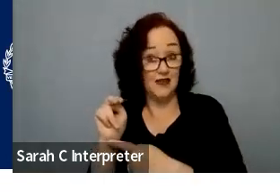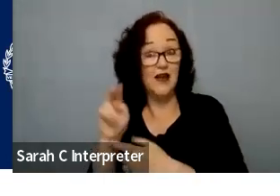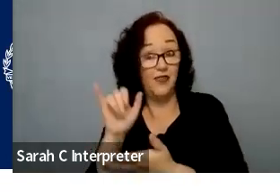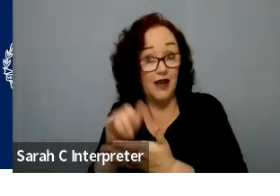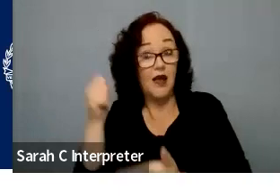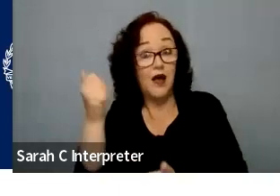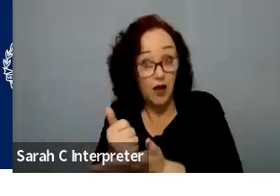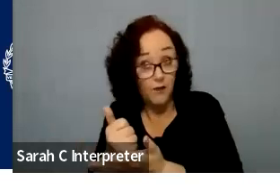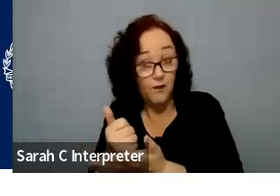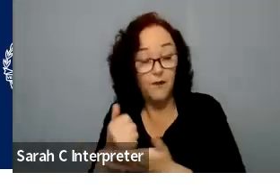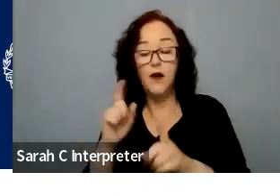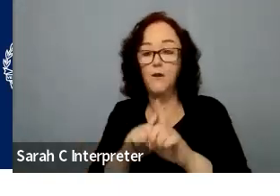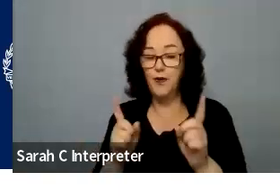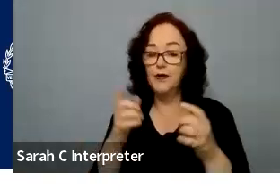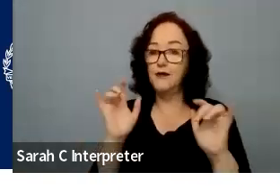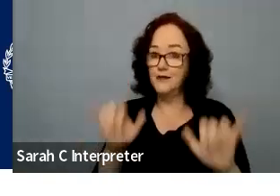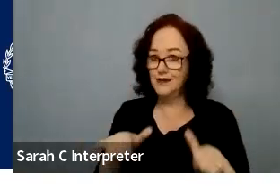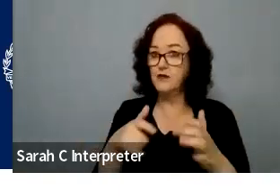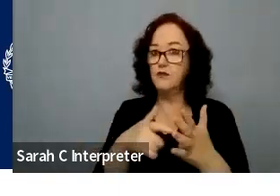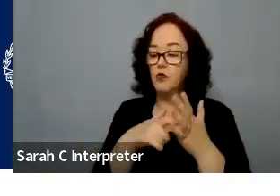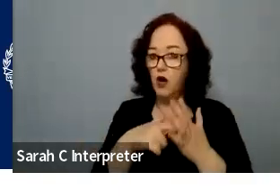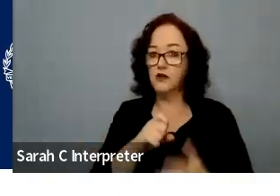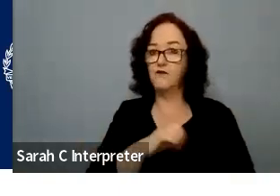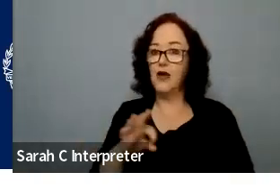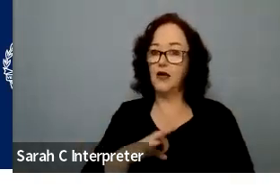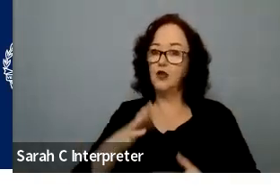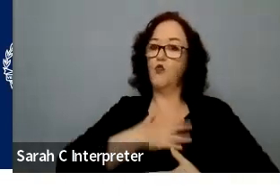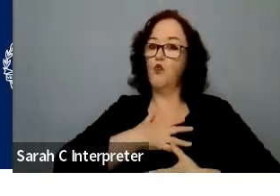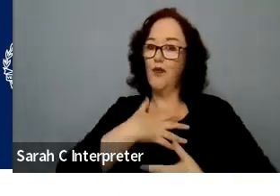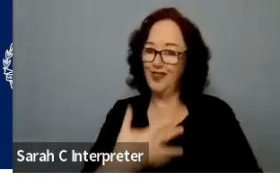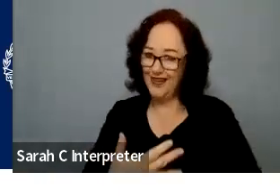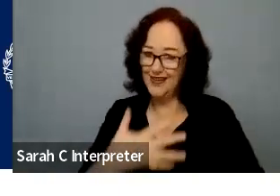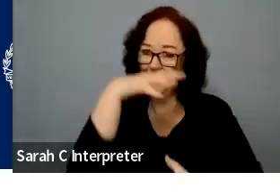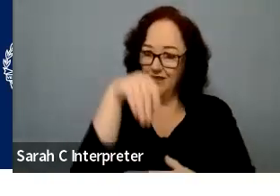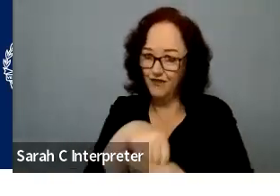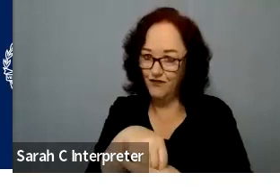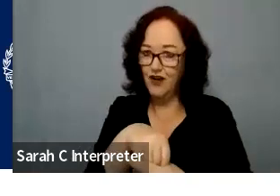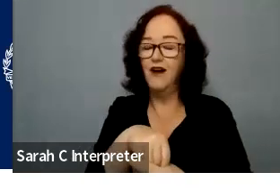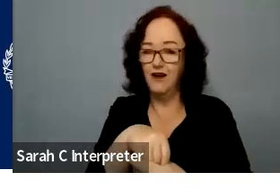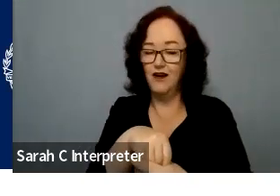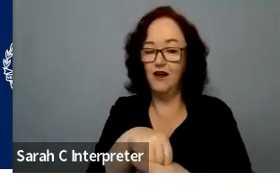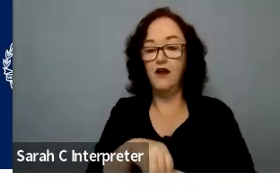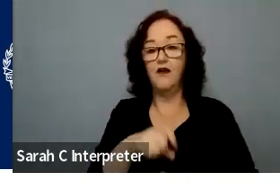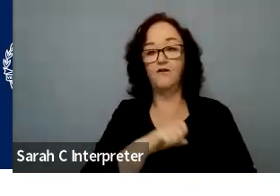requires faculty willingness to participate and faculty willingness to learn about IDD